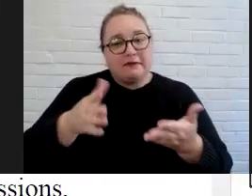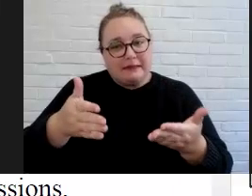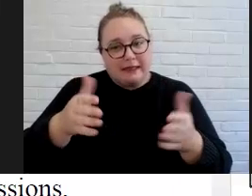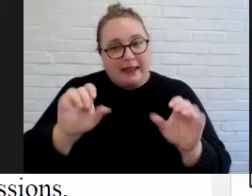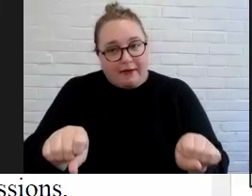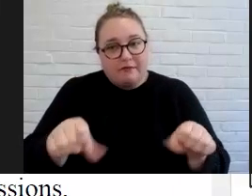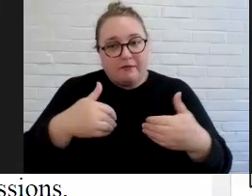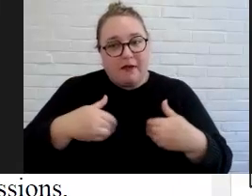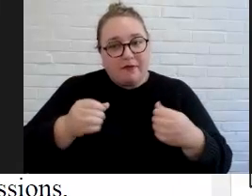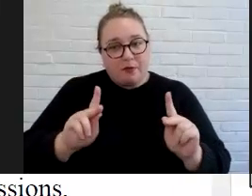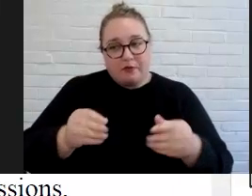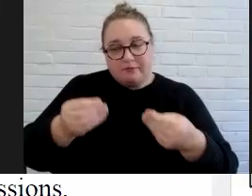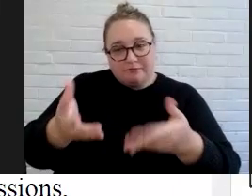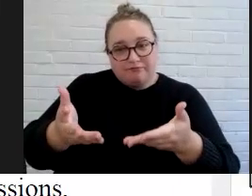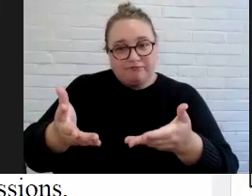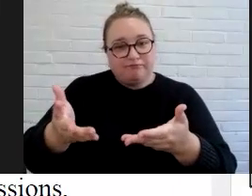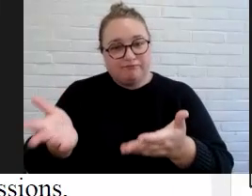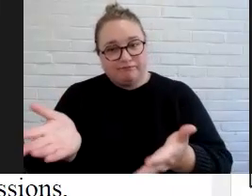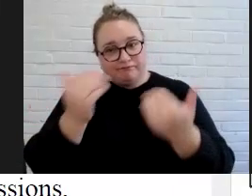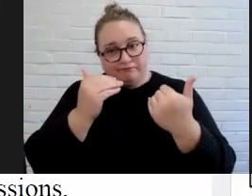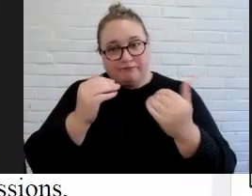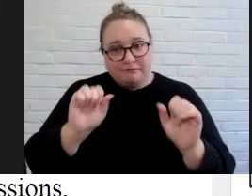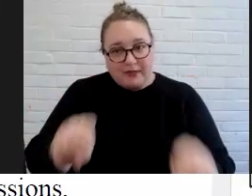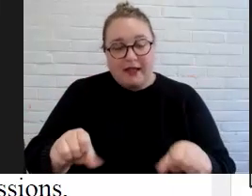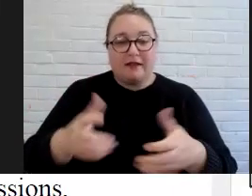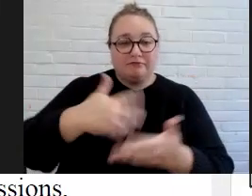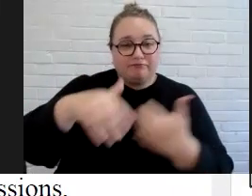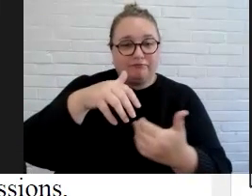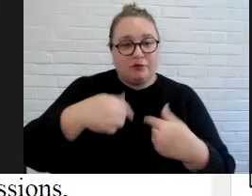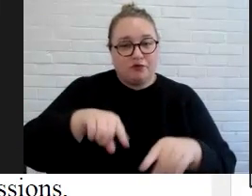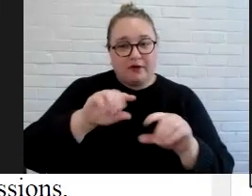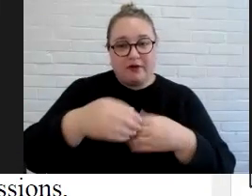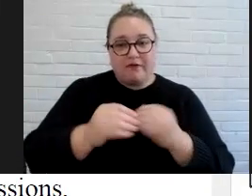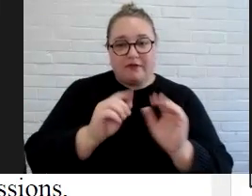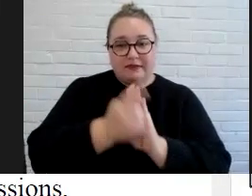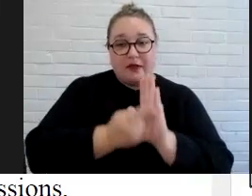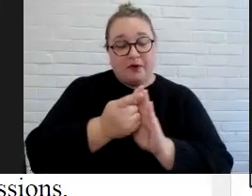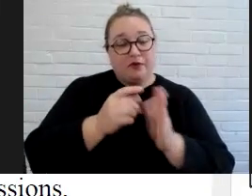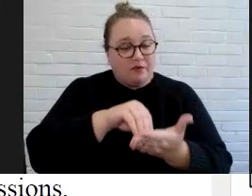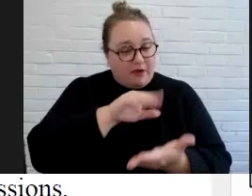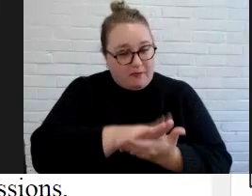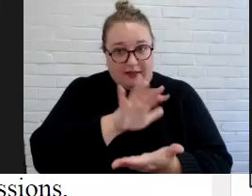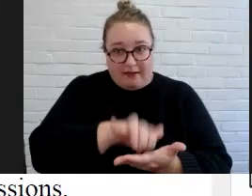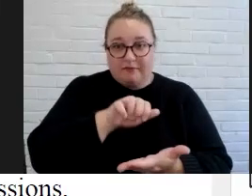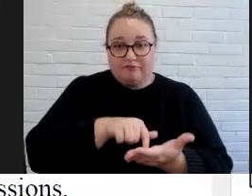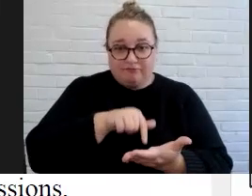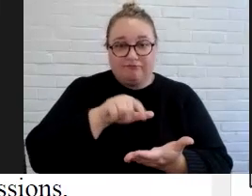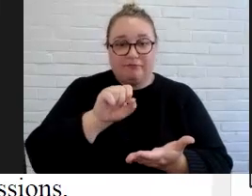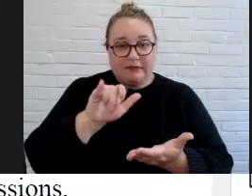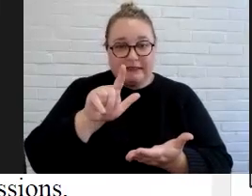So as long as you're doing that, it's in your syllabus, documented and you know, you're doing that or a lot of instructors have,